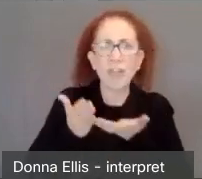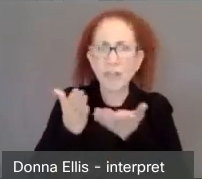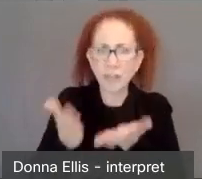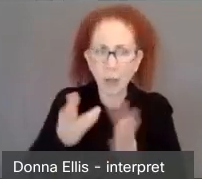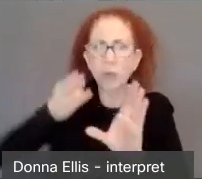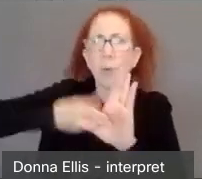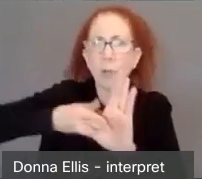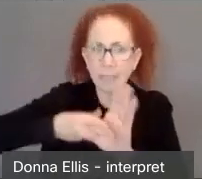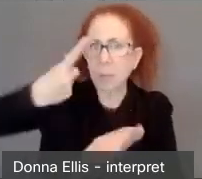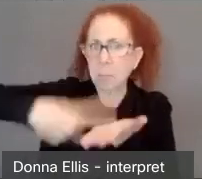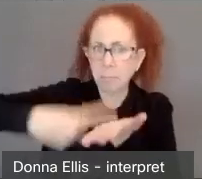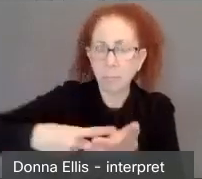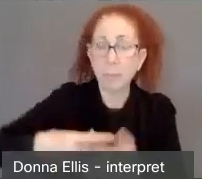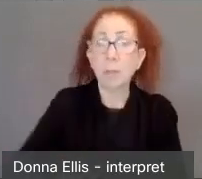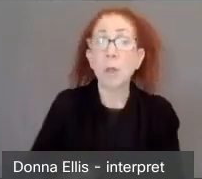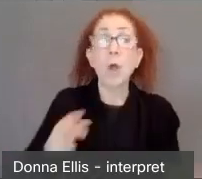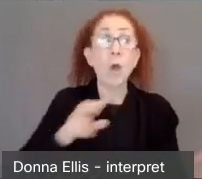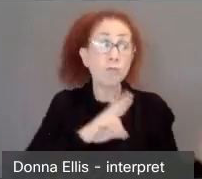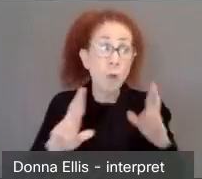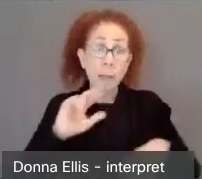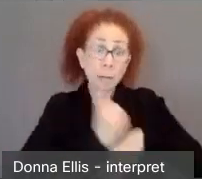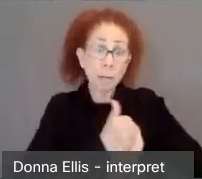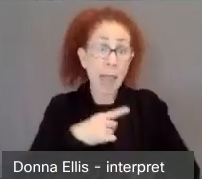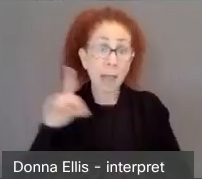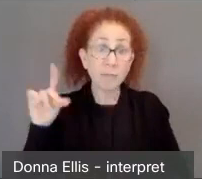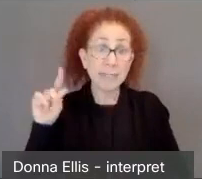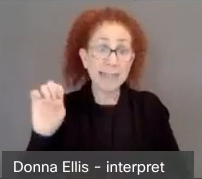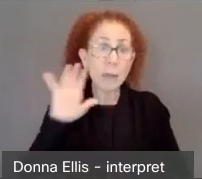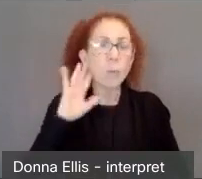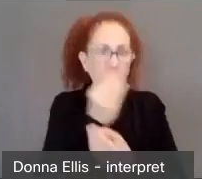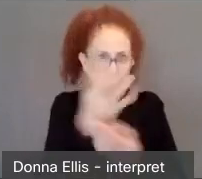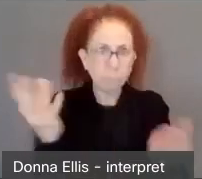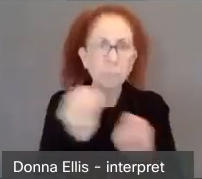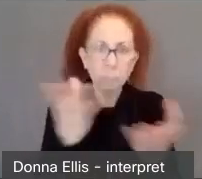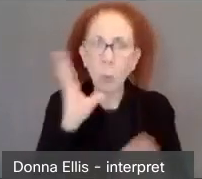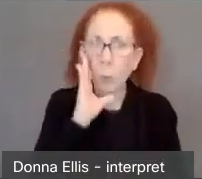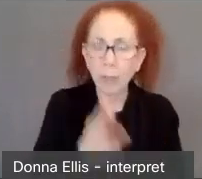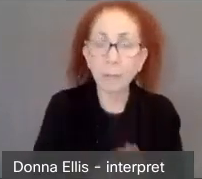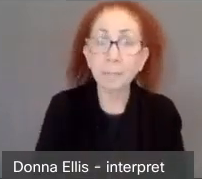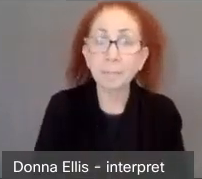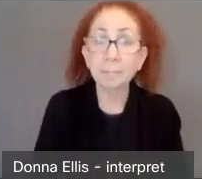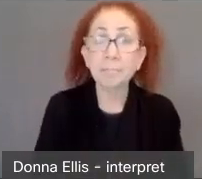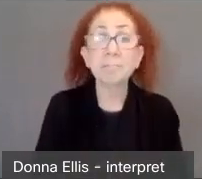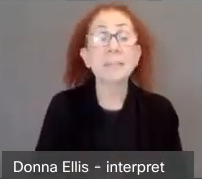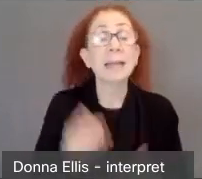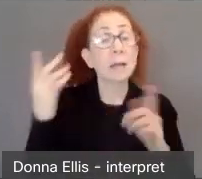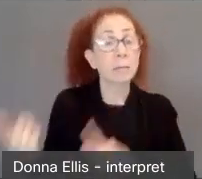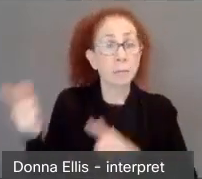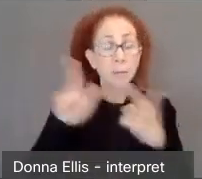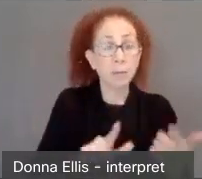hall. So as soon as we have the date for that, we will circle back and let you know and, with that, I'm going to turn over to Commissioner Lawrence.